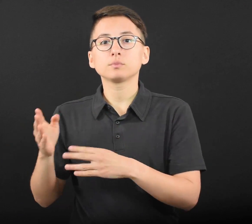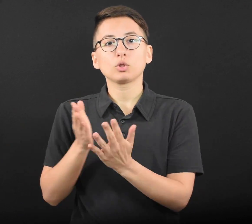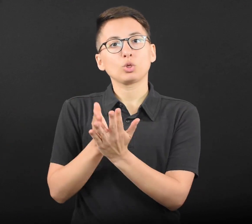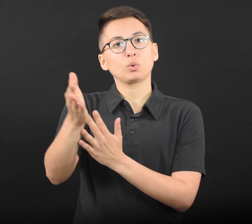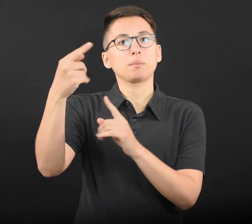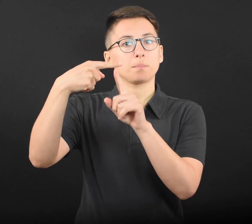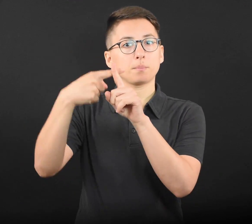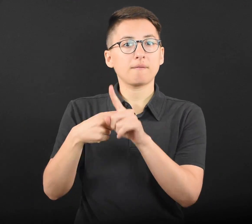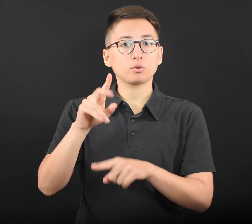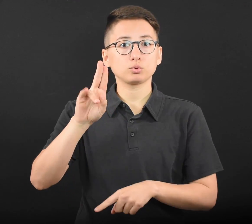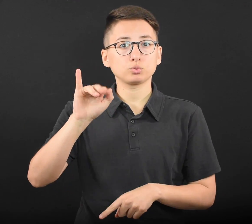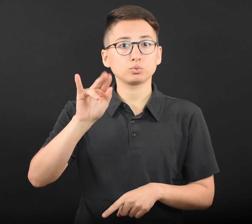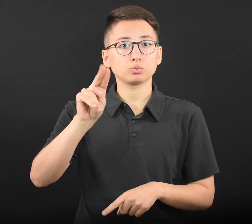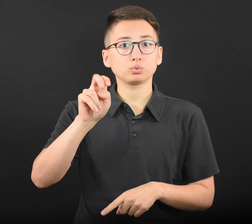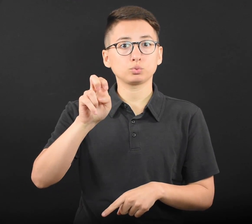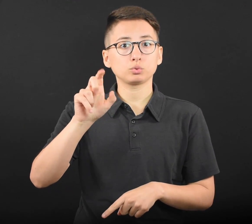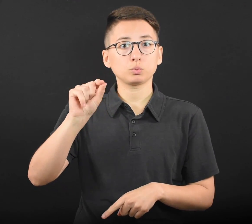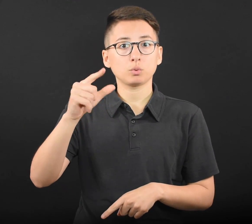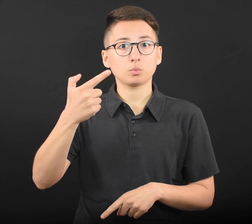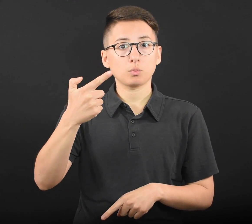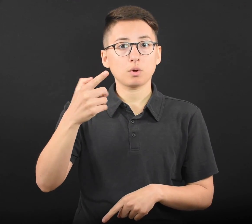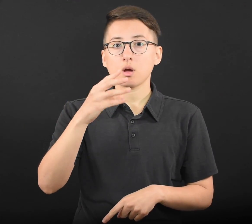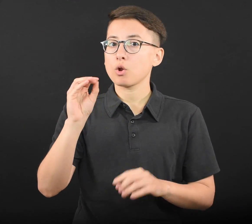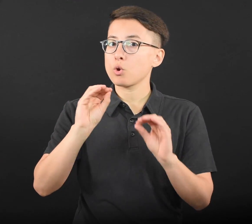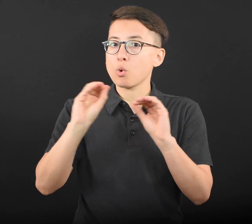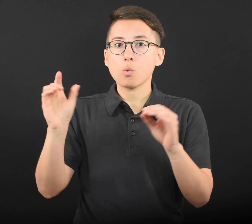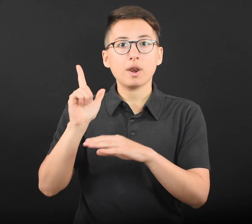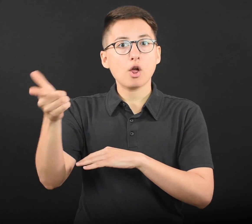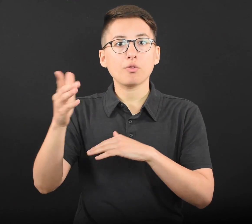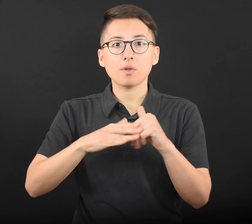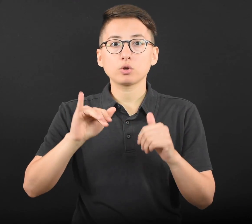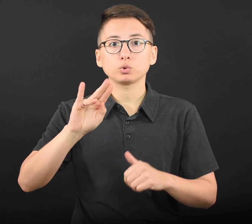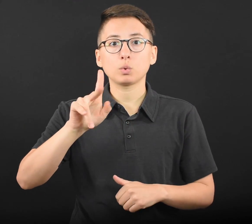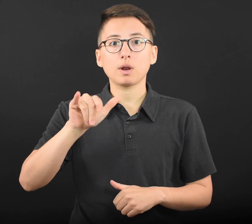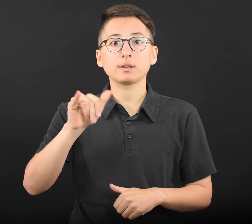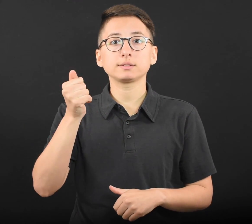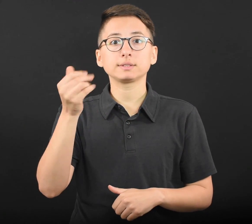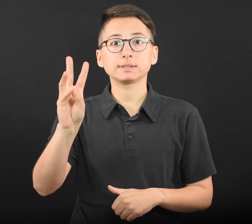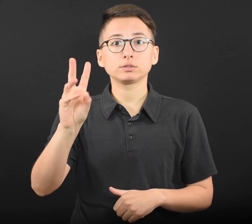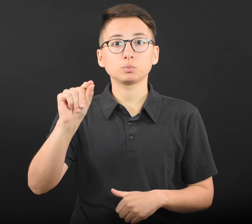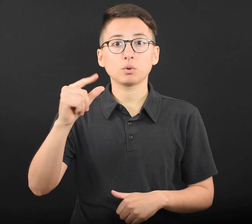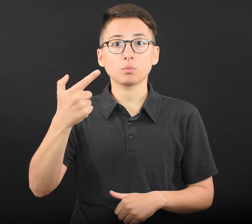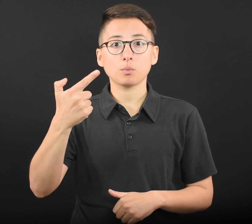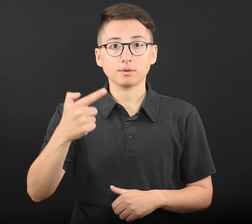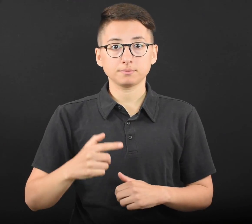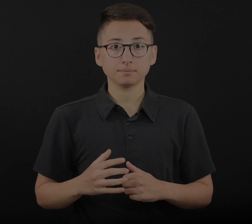throughout the month of June 2021 and no later than July 16, 2021.